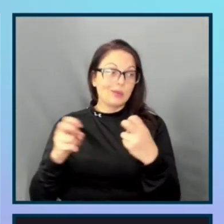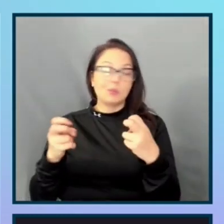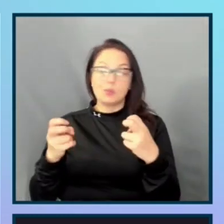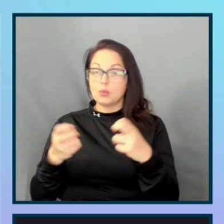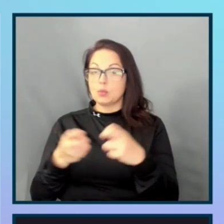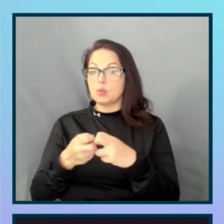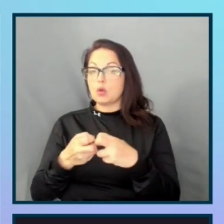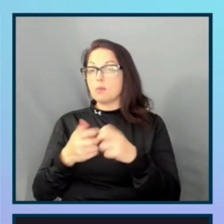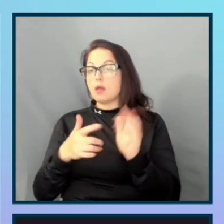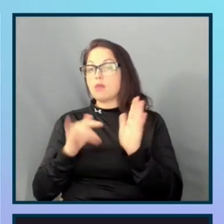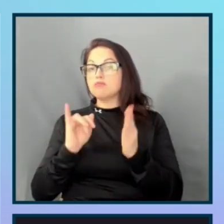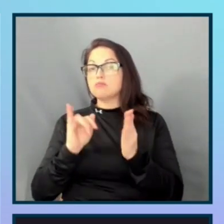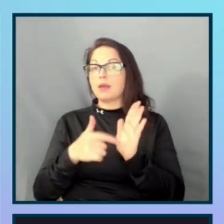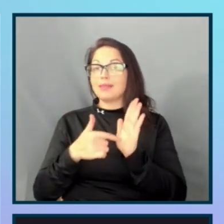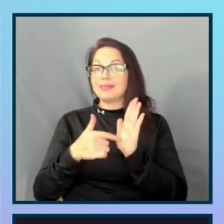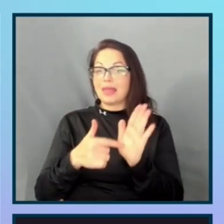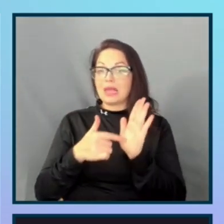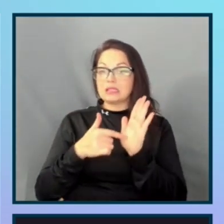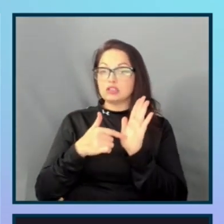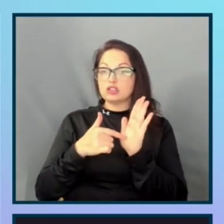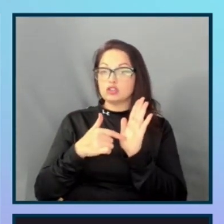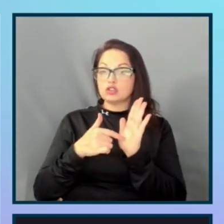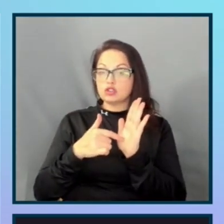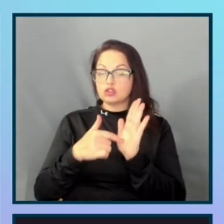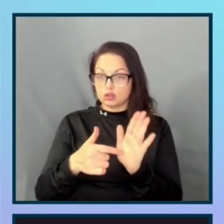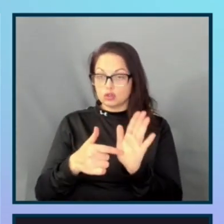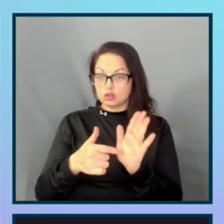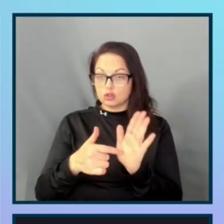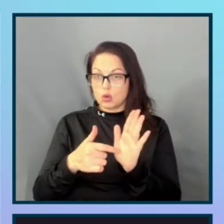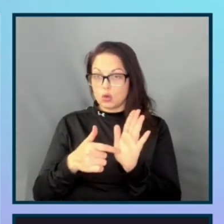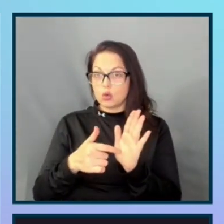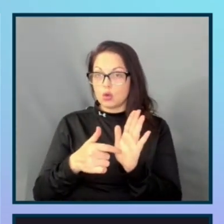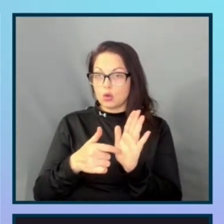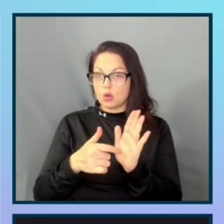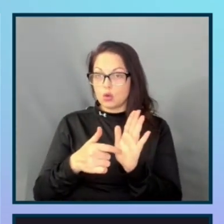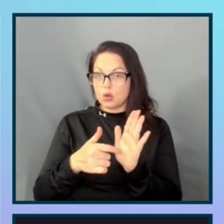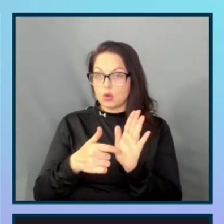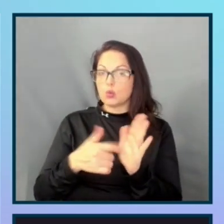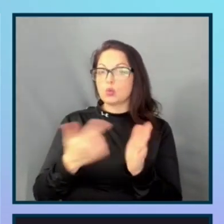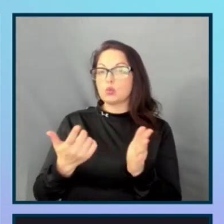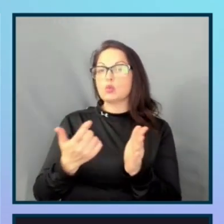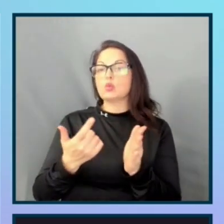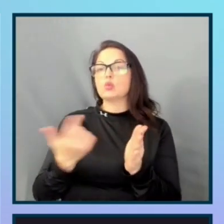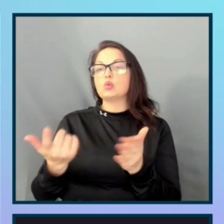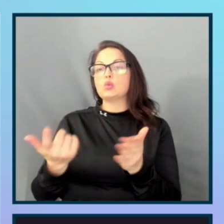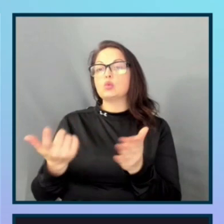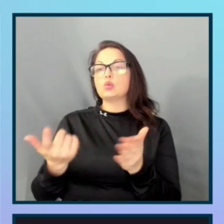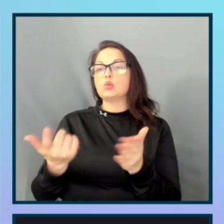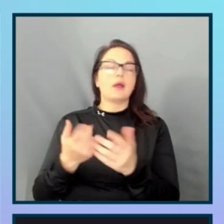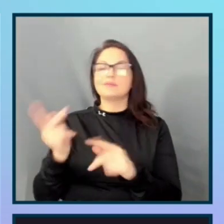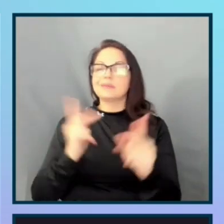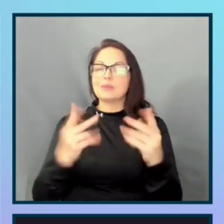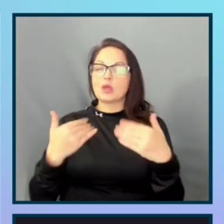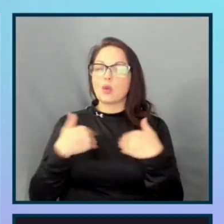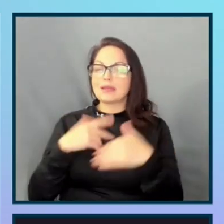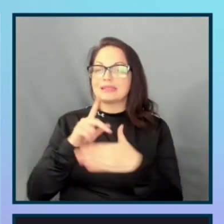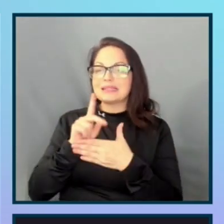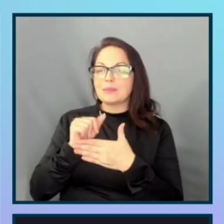that unlike what I had assumed, the rates of disability outside of major cities in the UK was far higher.